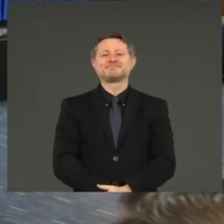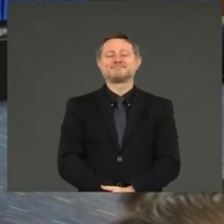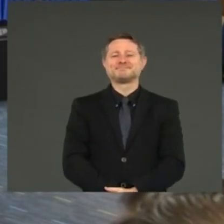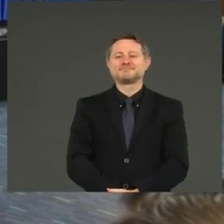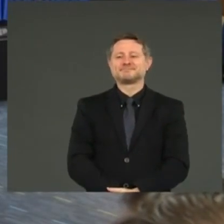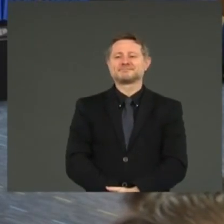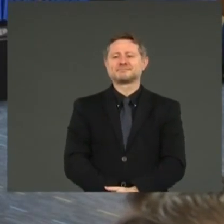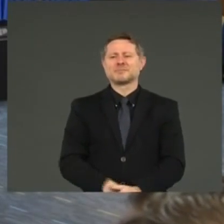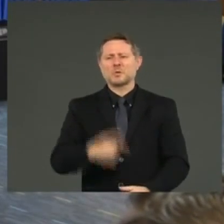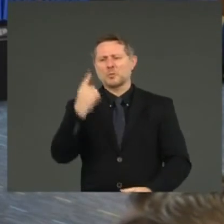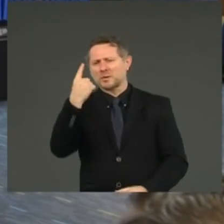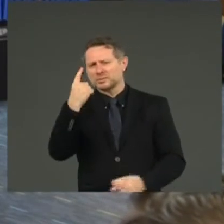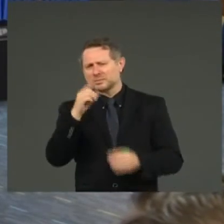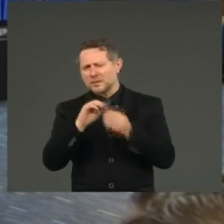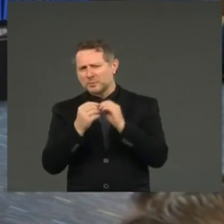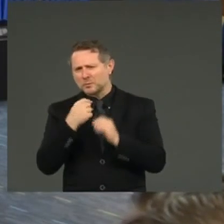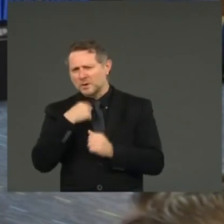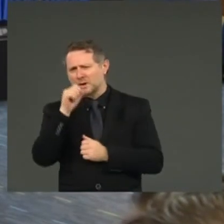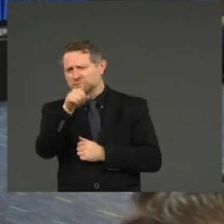QUESTIONS. Reporter: IF I UNDERSTAND THE